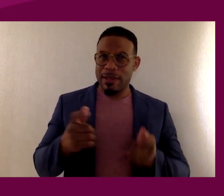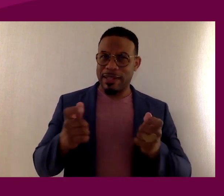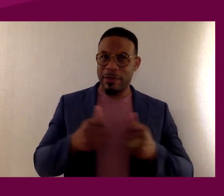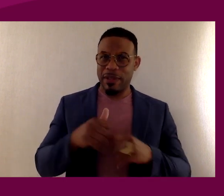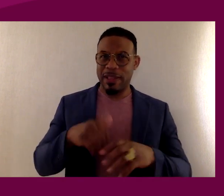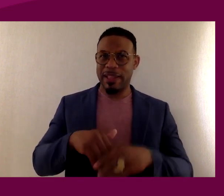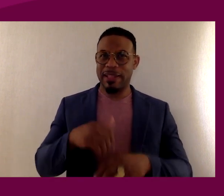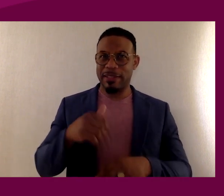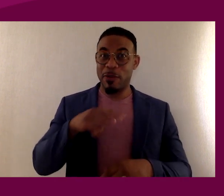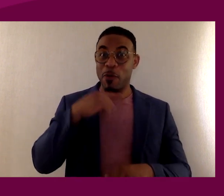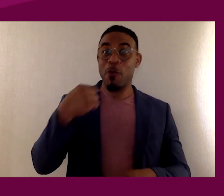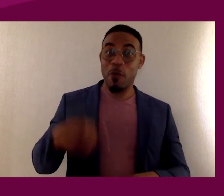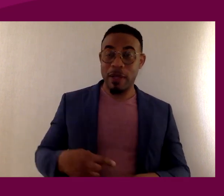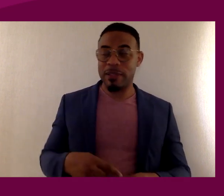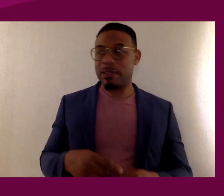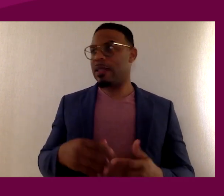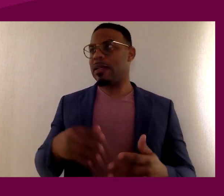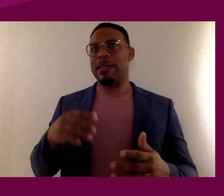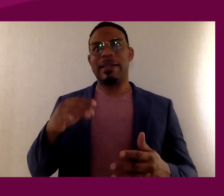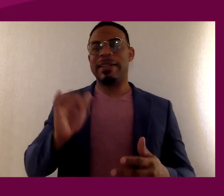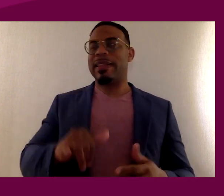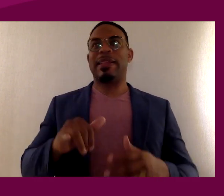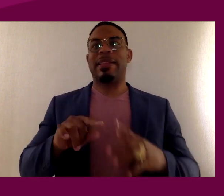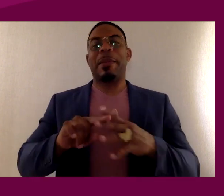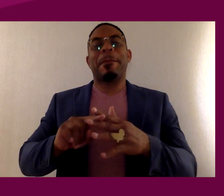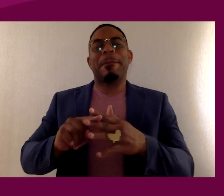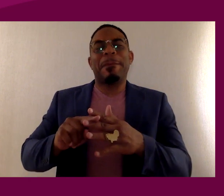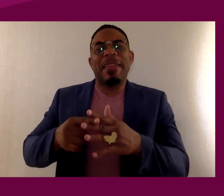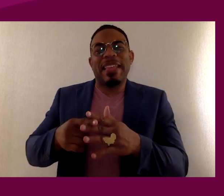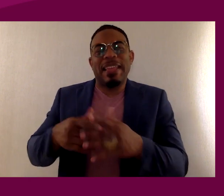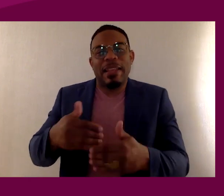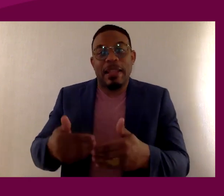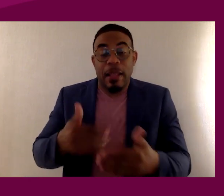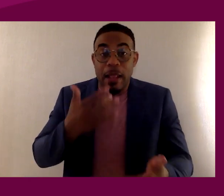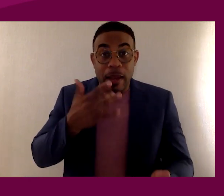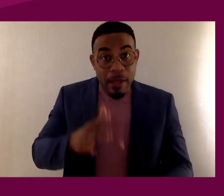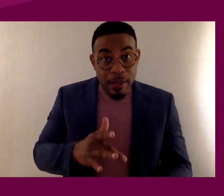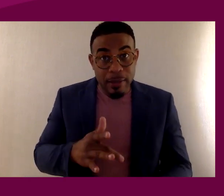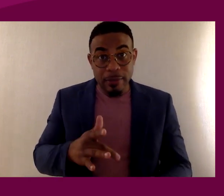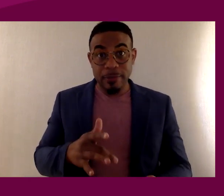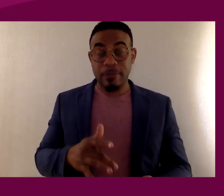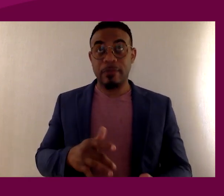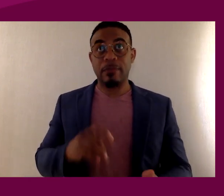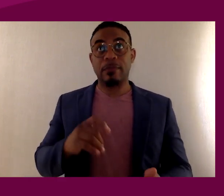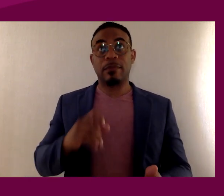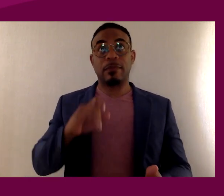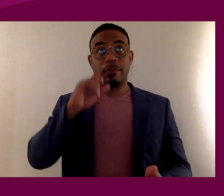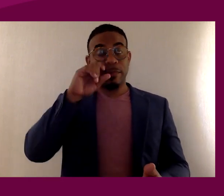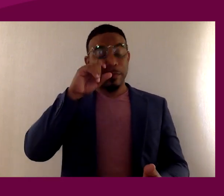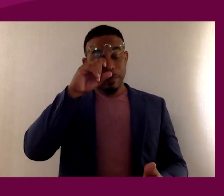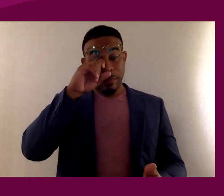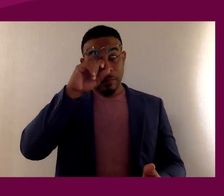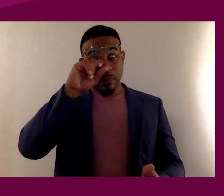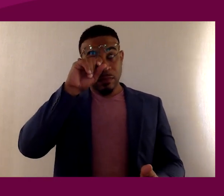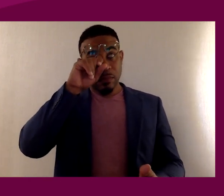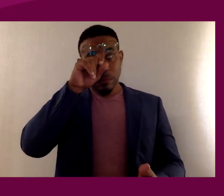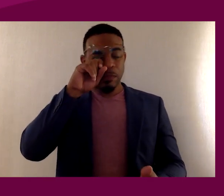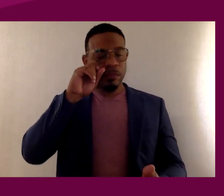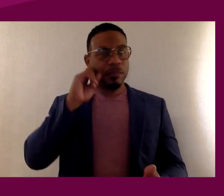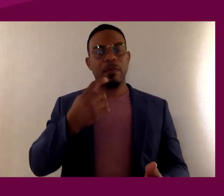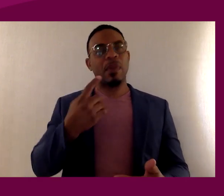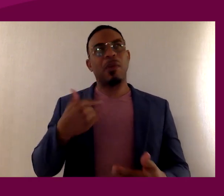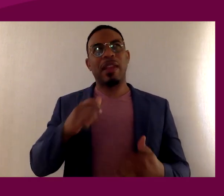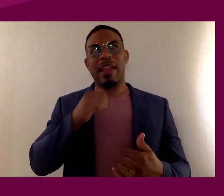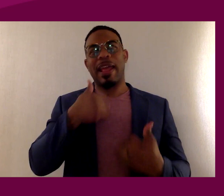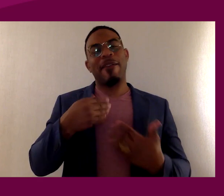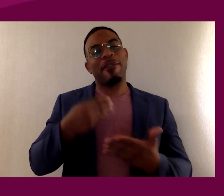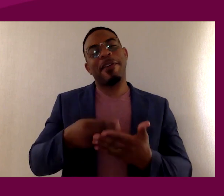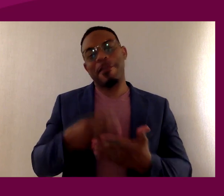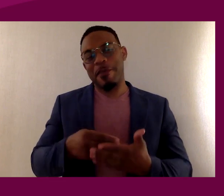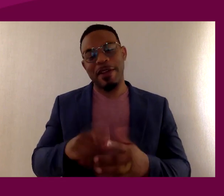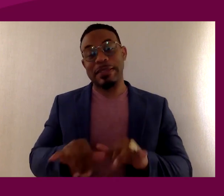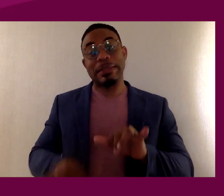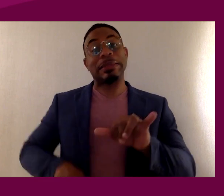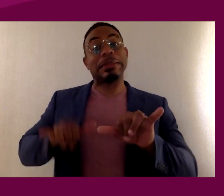This was what I was dealing with in Russia. That's the beginning of it. Luckily we couldn't stay. We